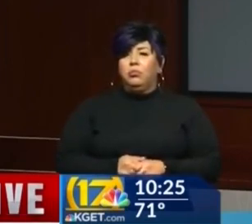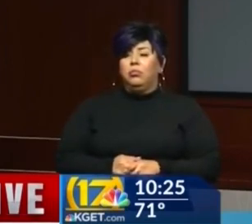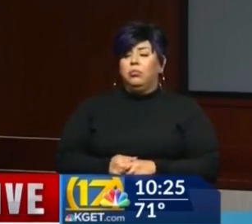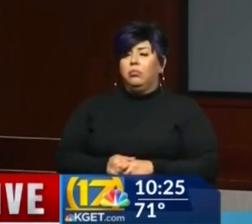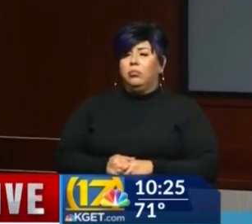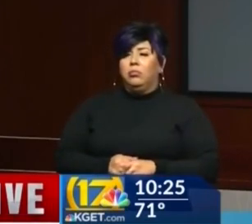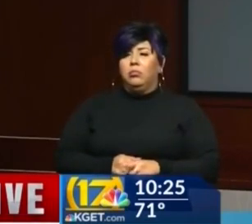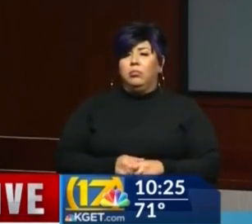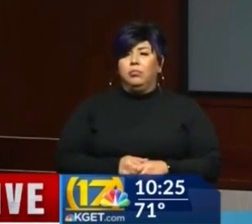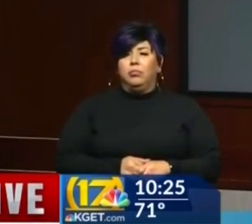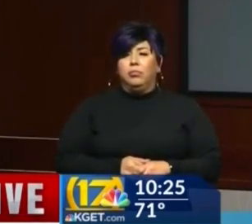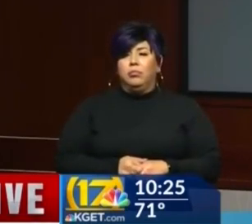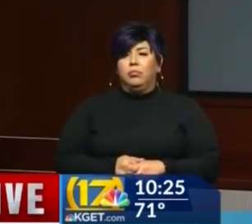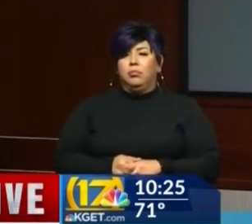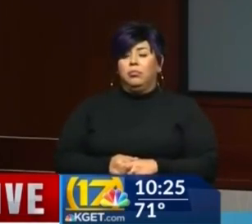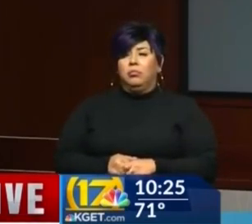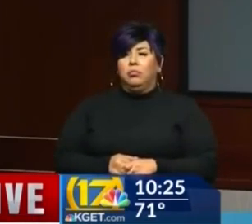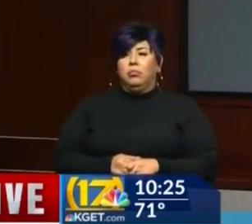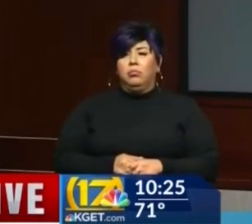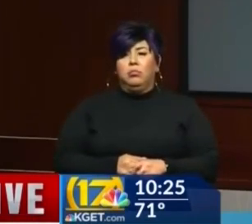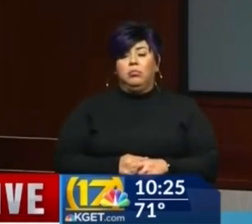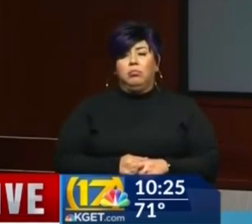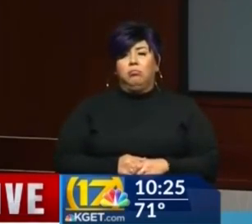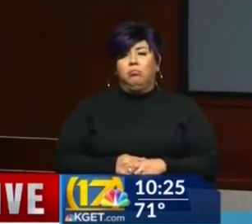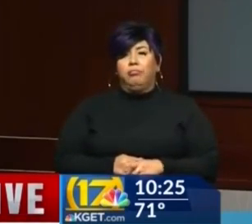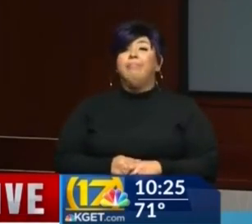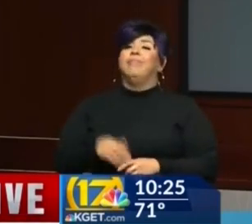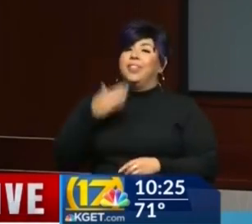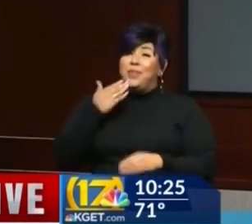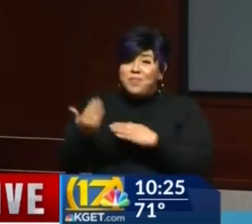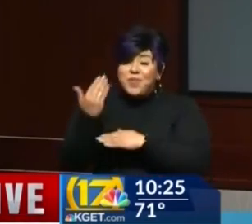THANKS FOR THE QUESTION I THINK THAT'S ANOTHER CARRIGAN QUESTION.